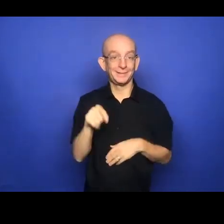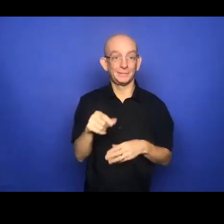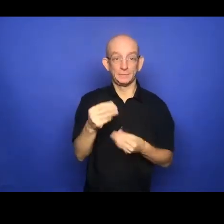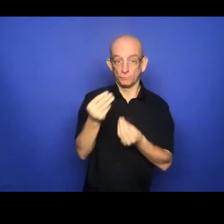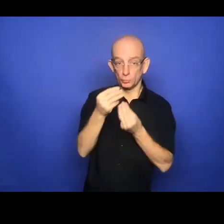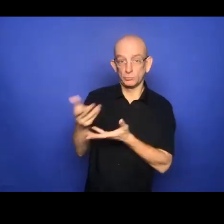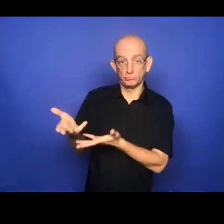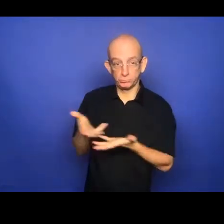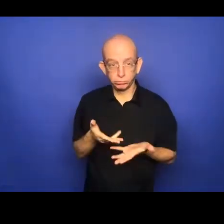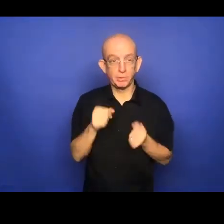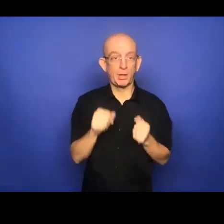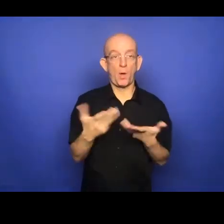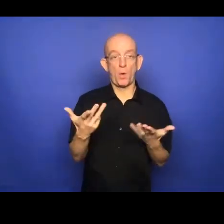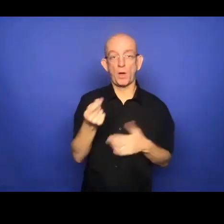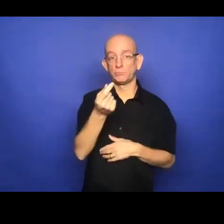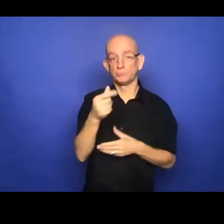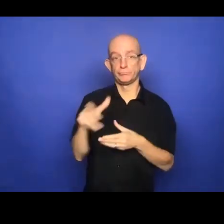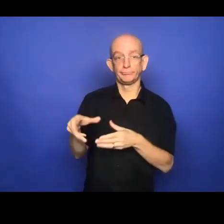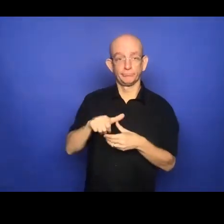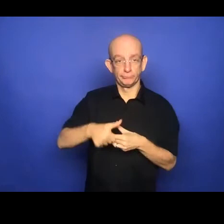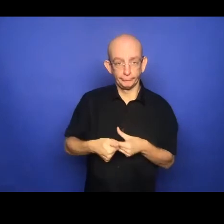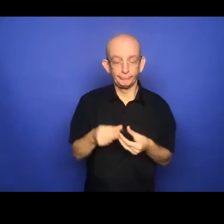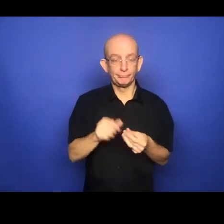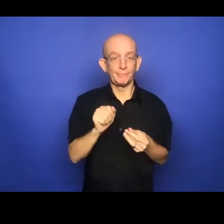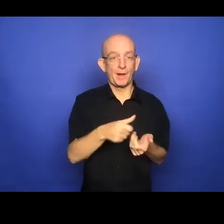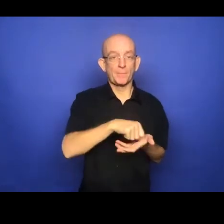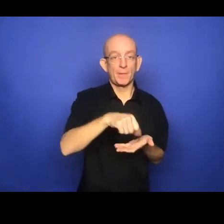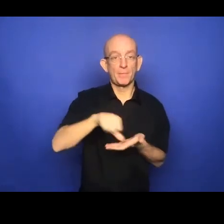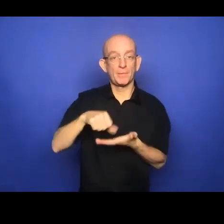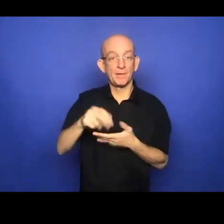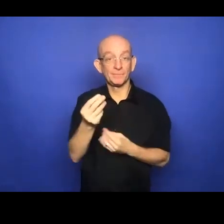had been lost due to the cyclone and opportunities to earn a